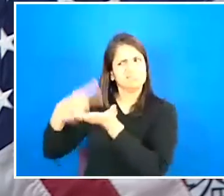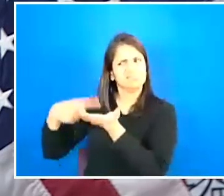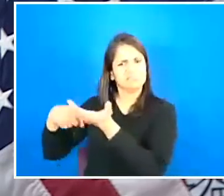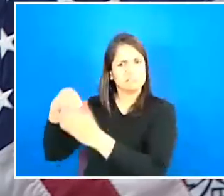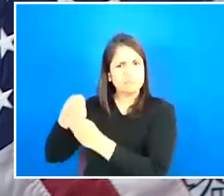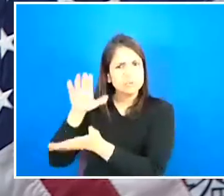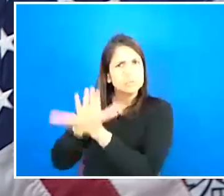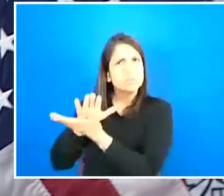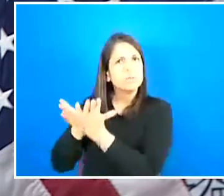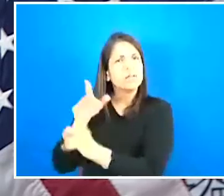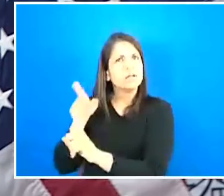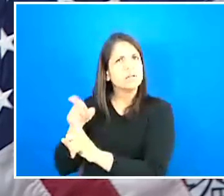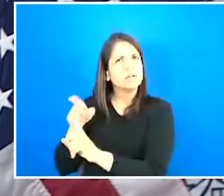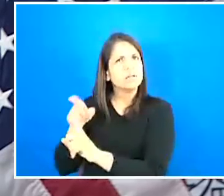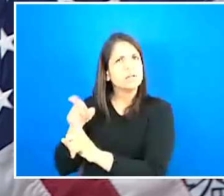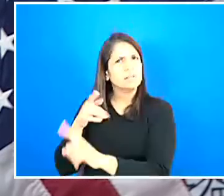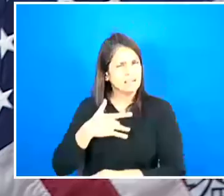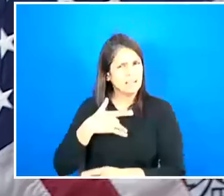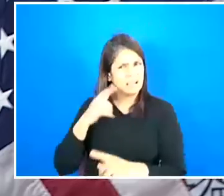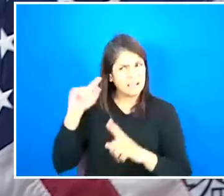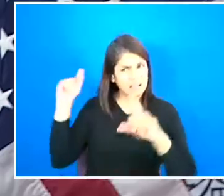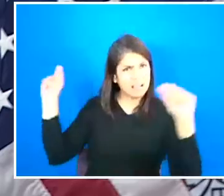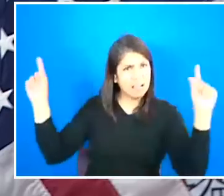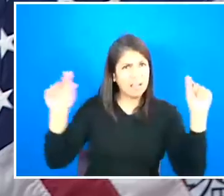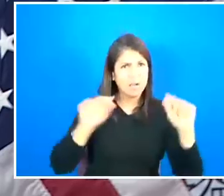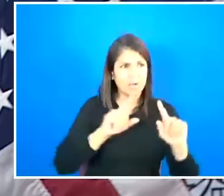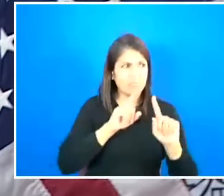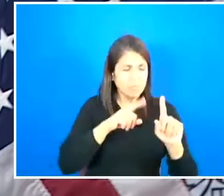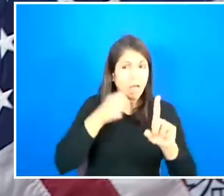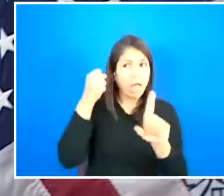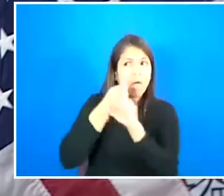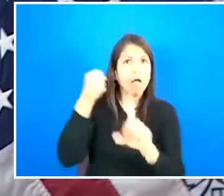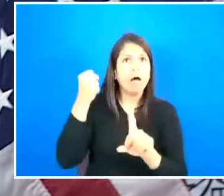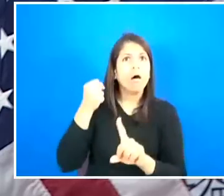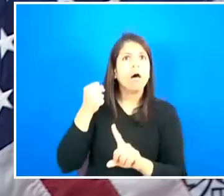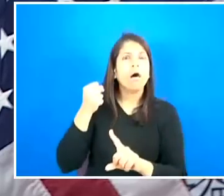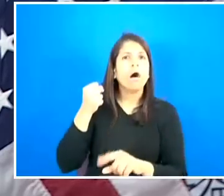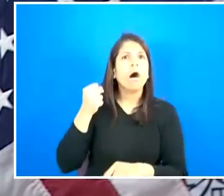ORGANIZED AND NOT